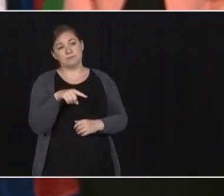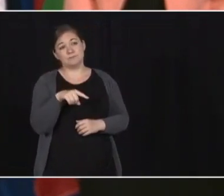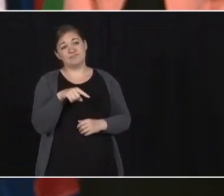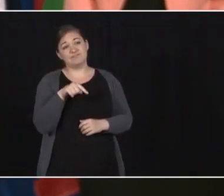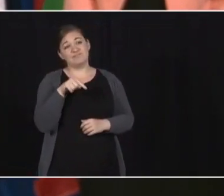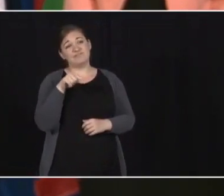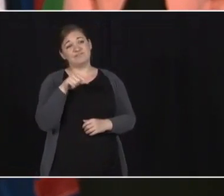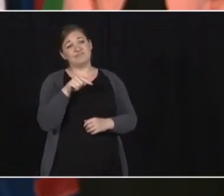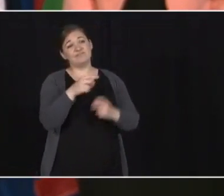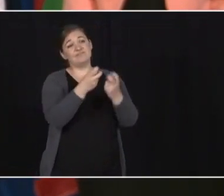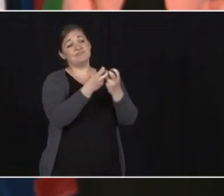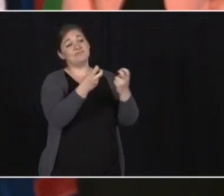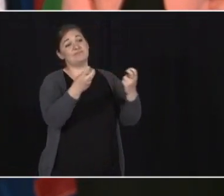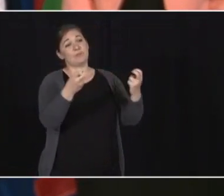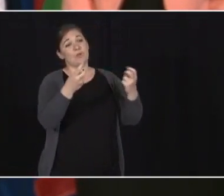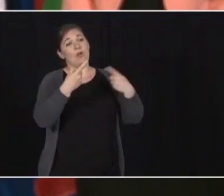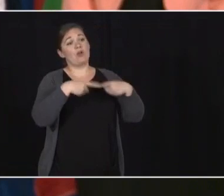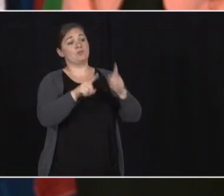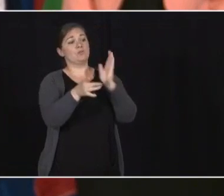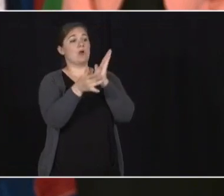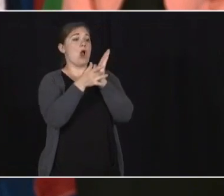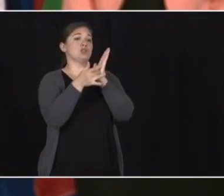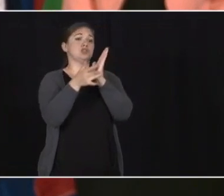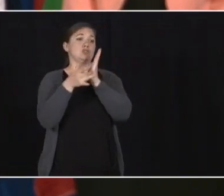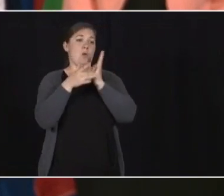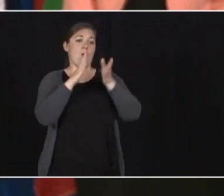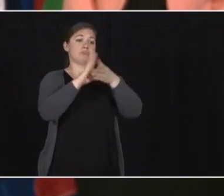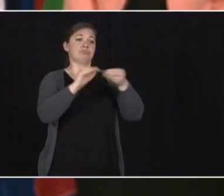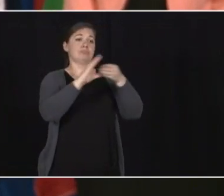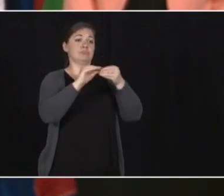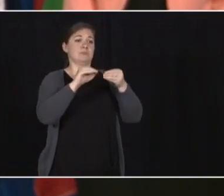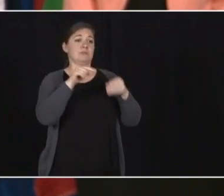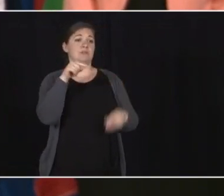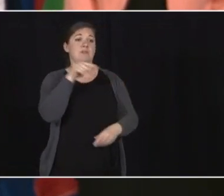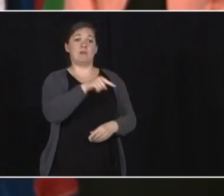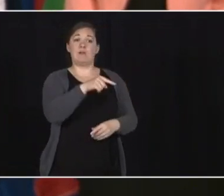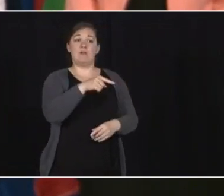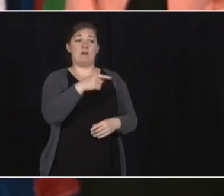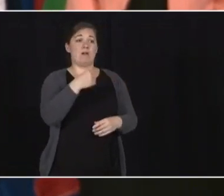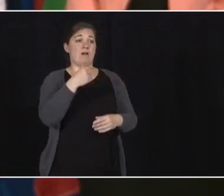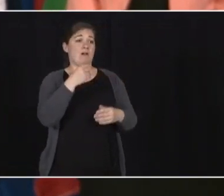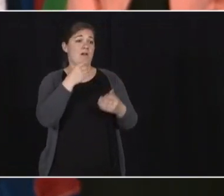question to the officials and the technical briefing and they tried to pass it off rather than giving a real answer.